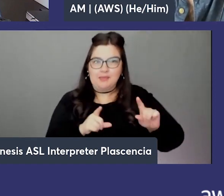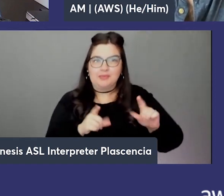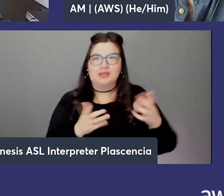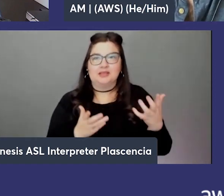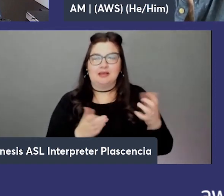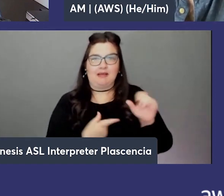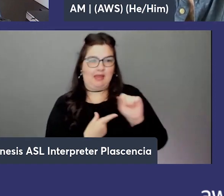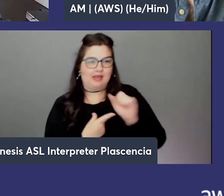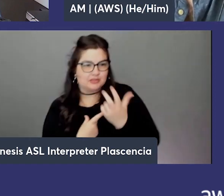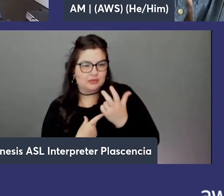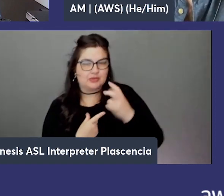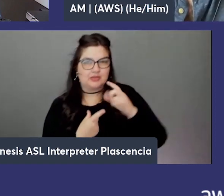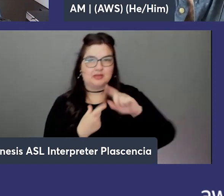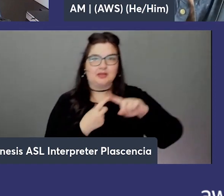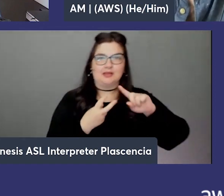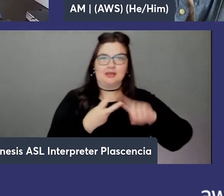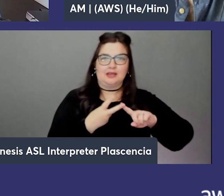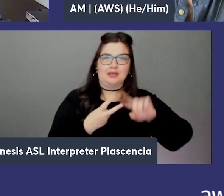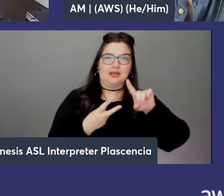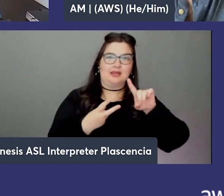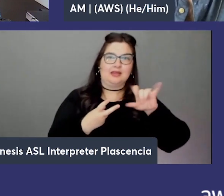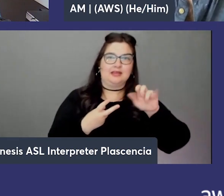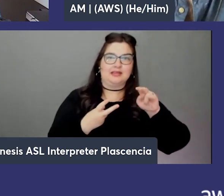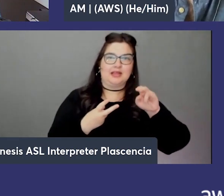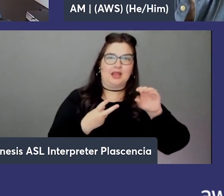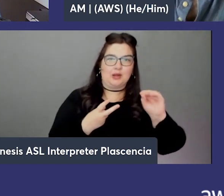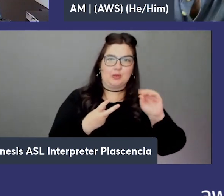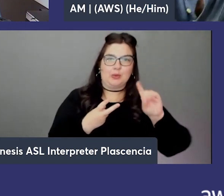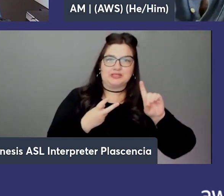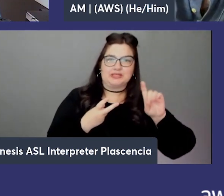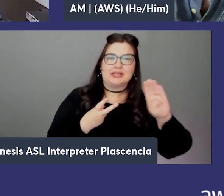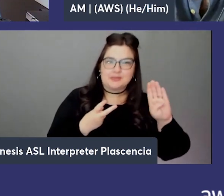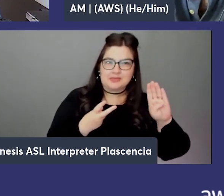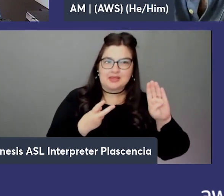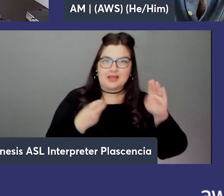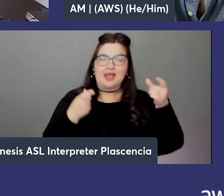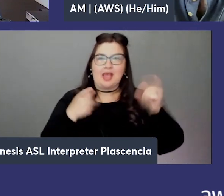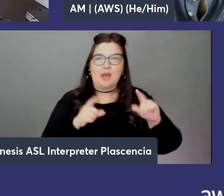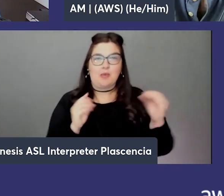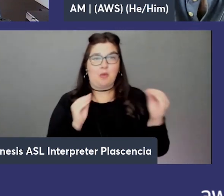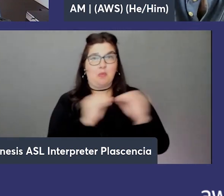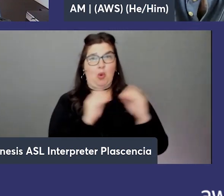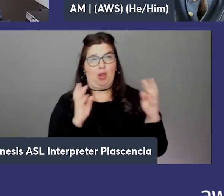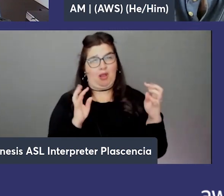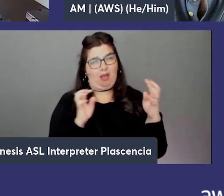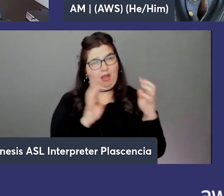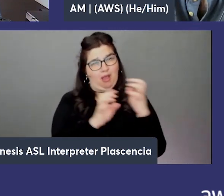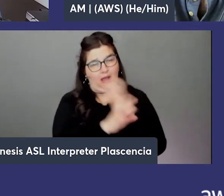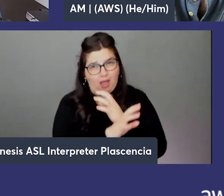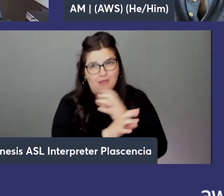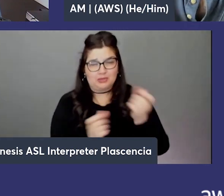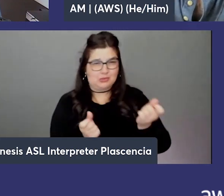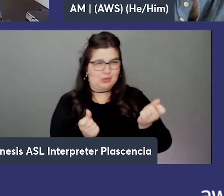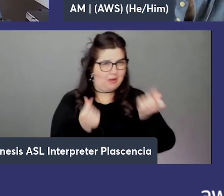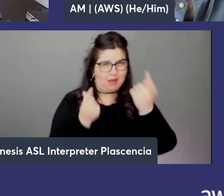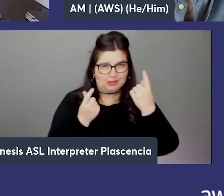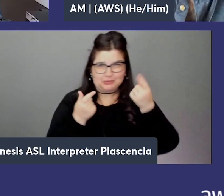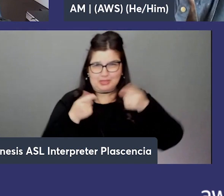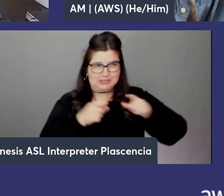and DynamoDB, all the others are making it much more complex to understand what's going on, how are things connected?